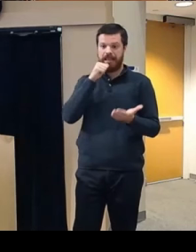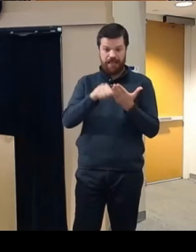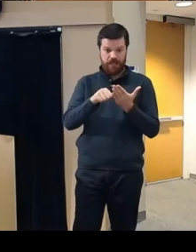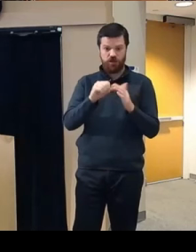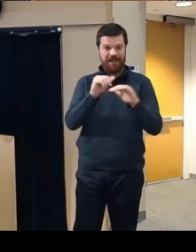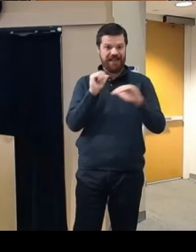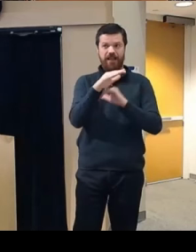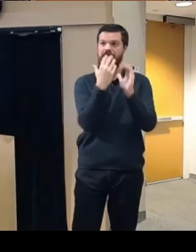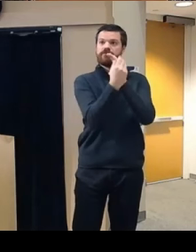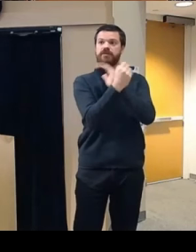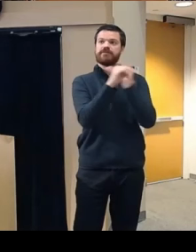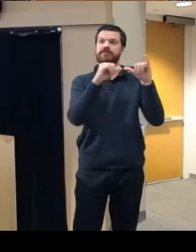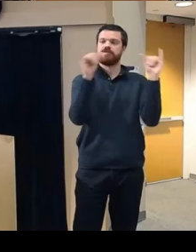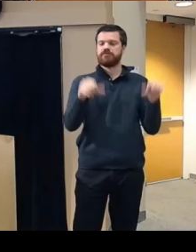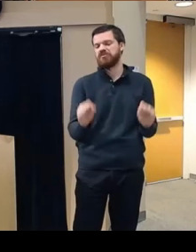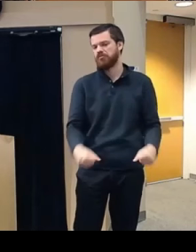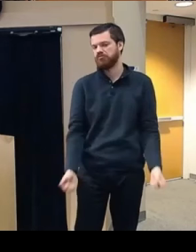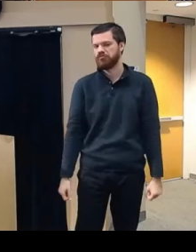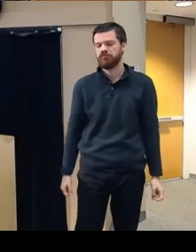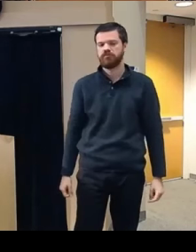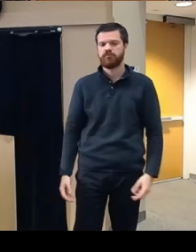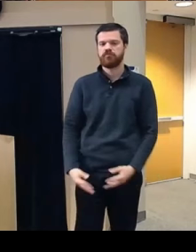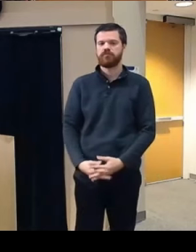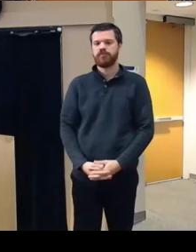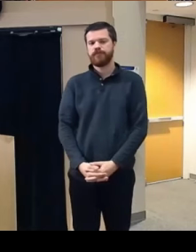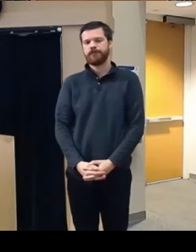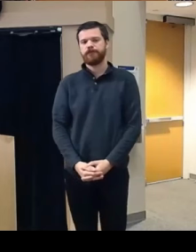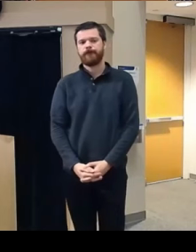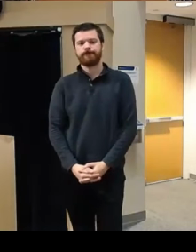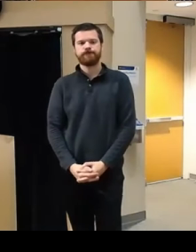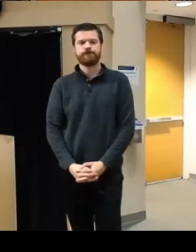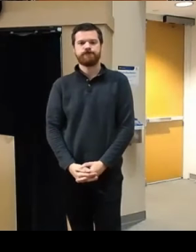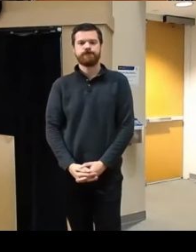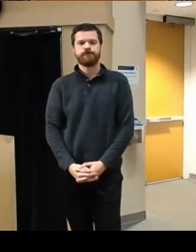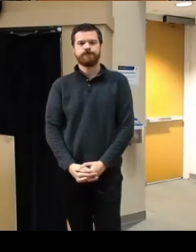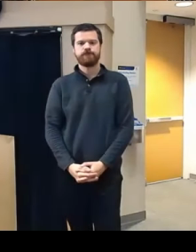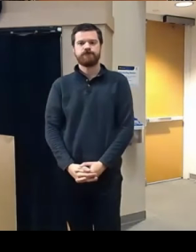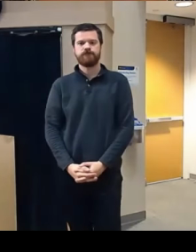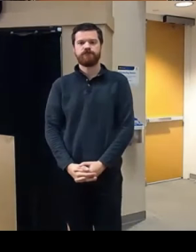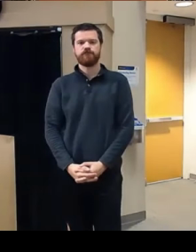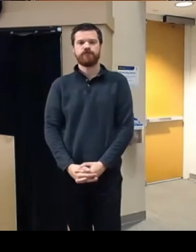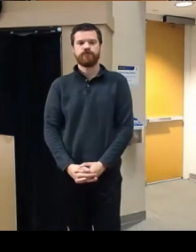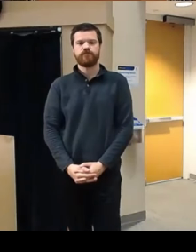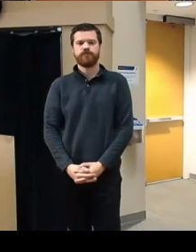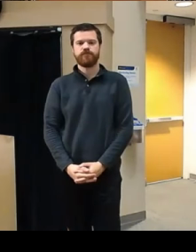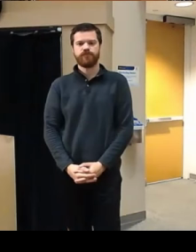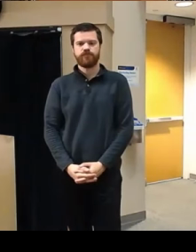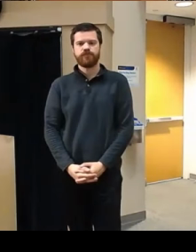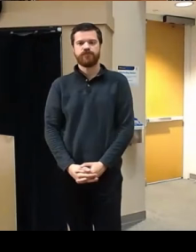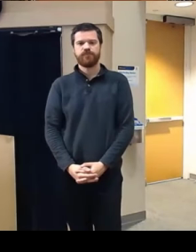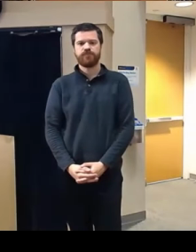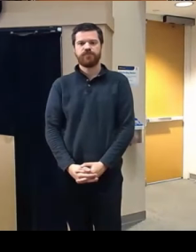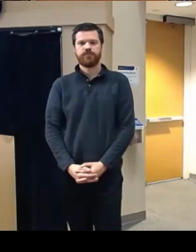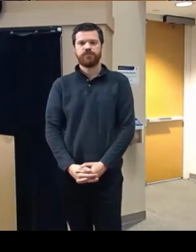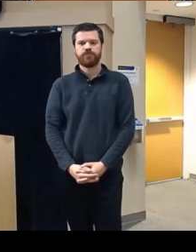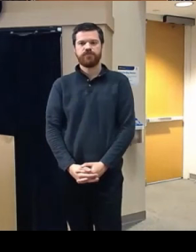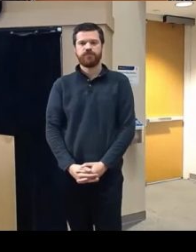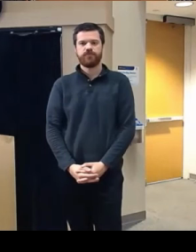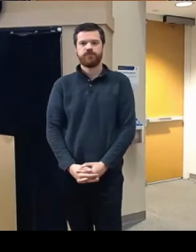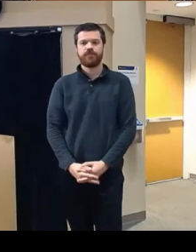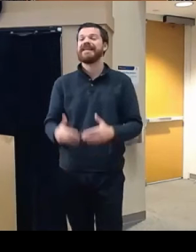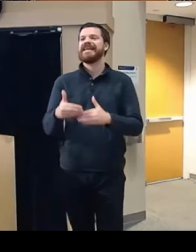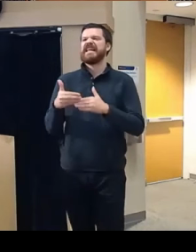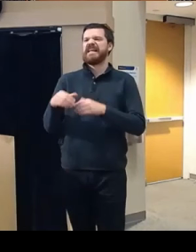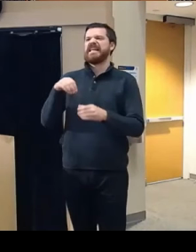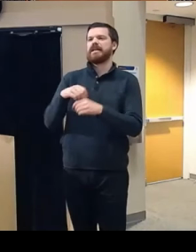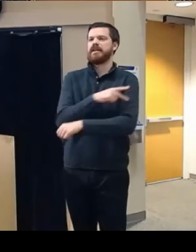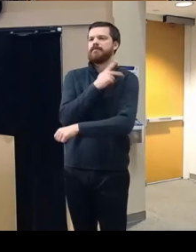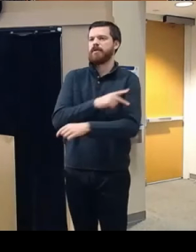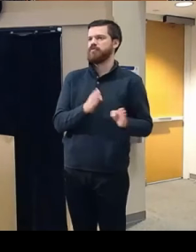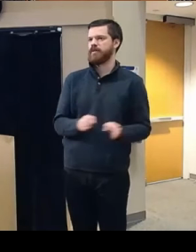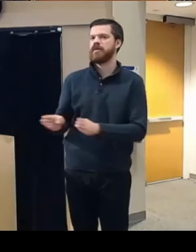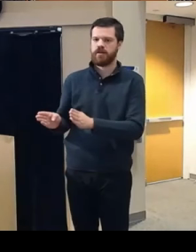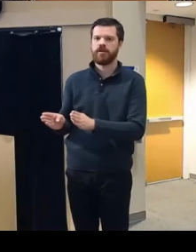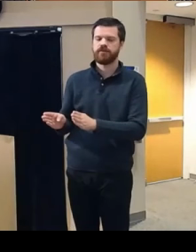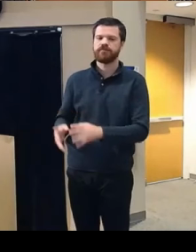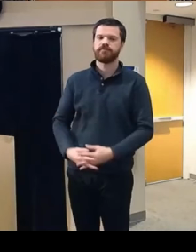system next we're going to go through the inpatient through impatient um treatment